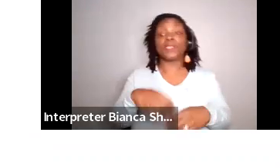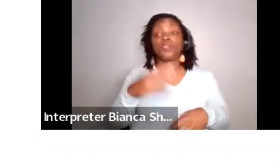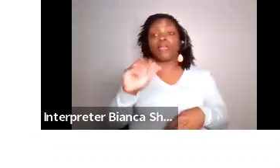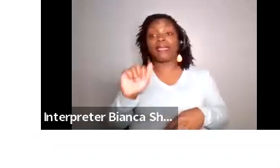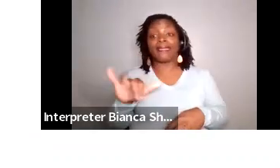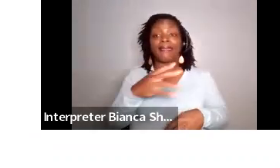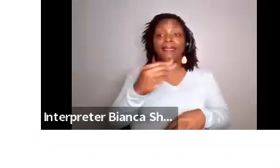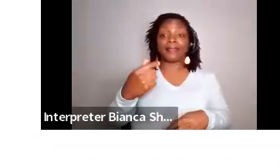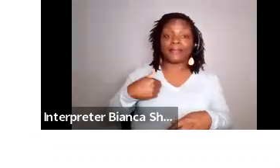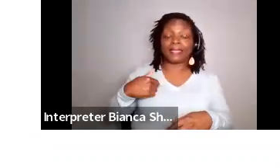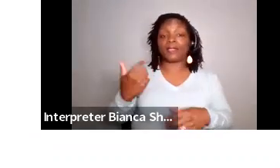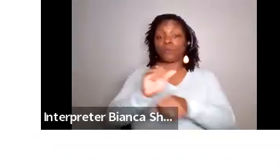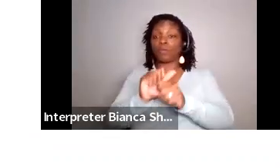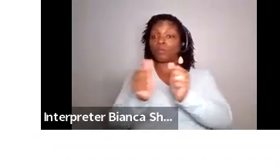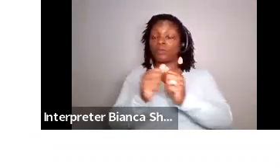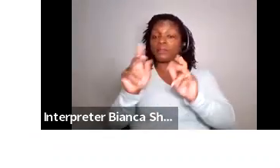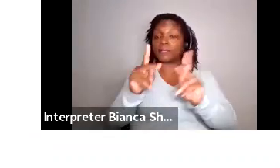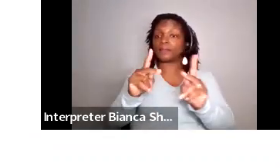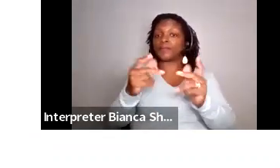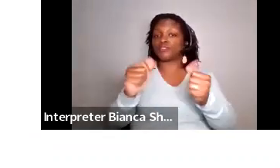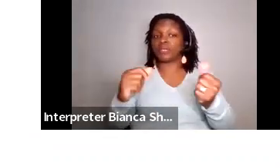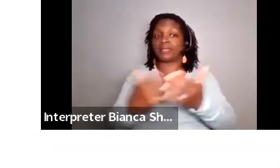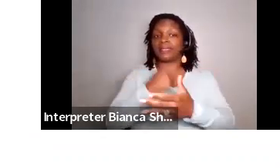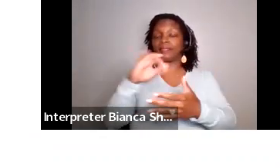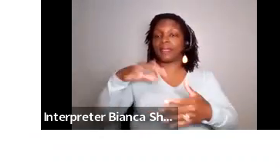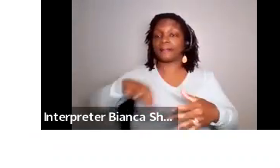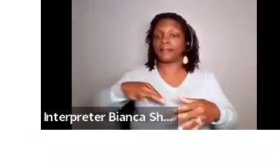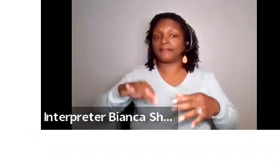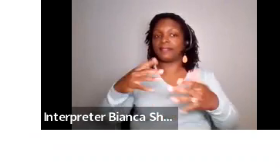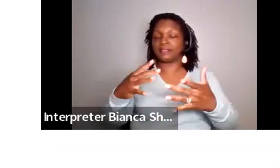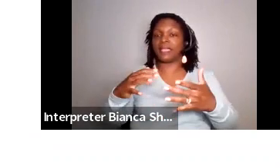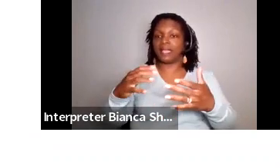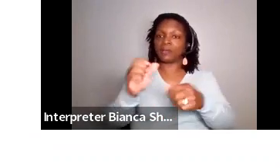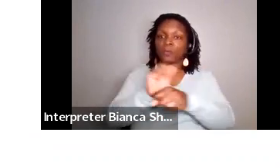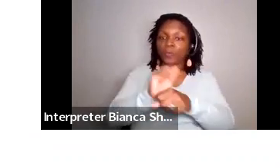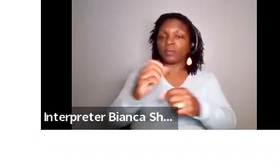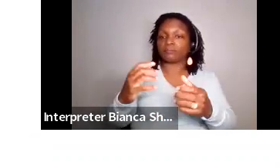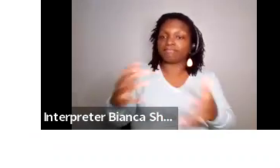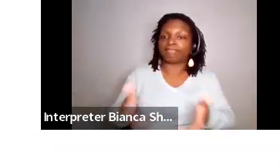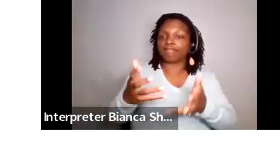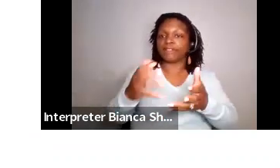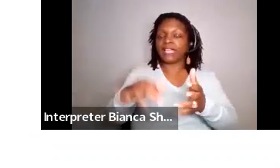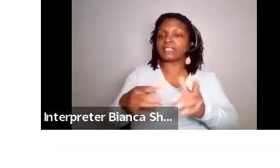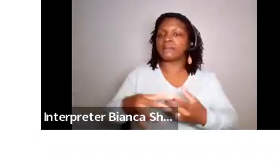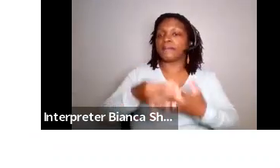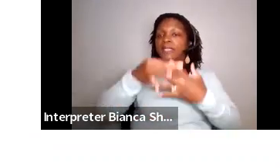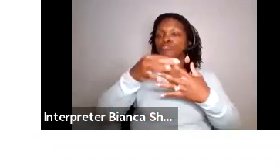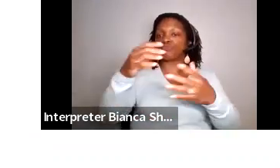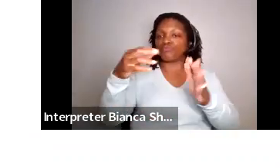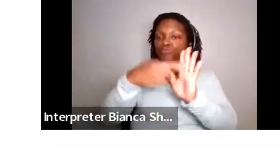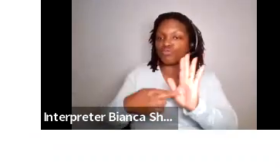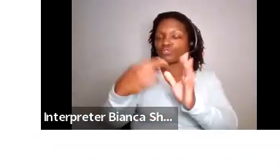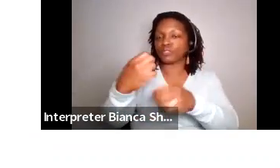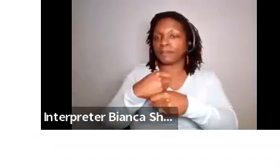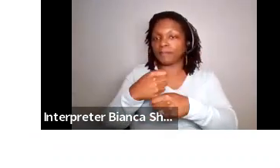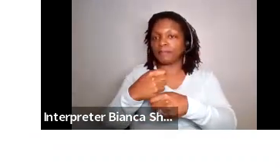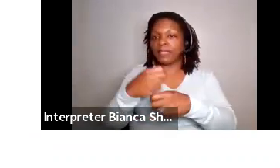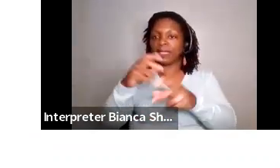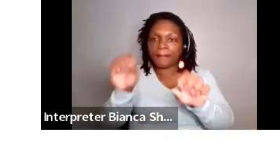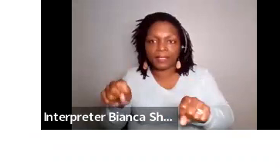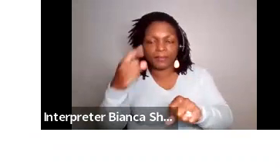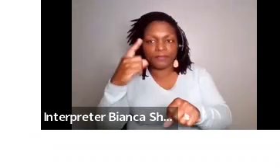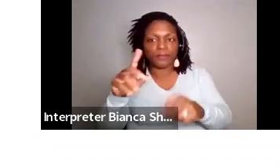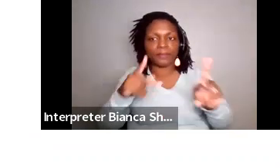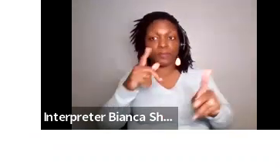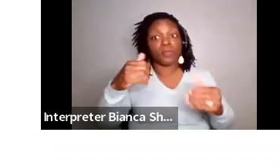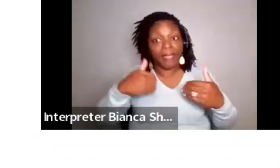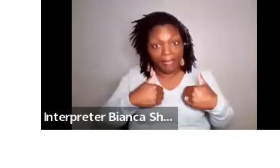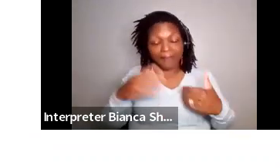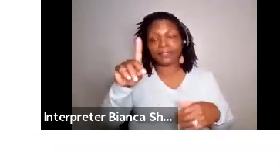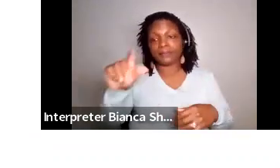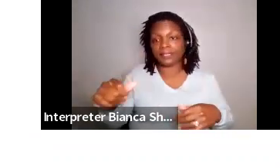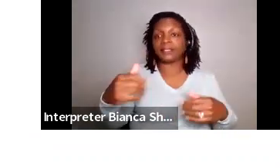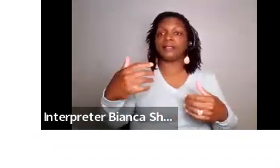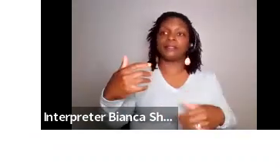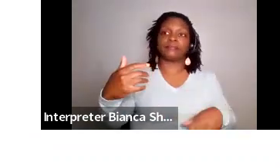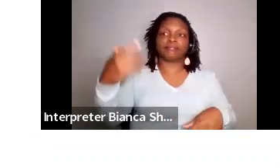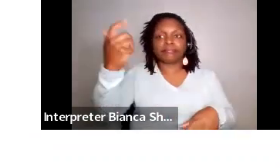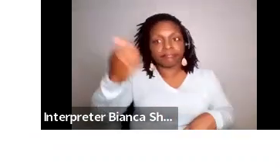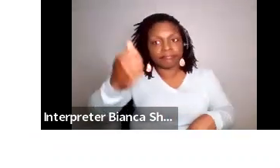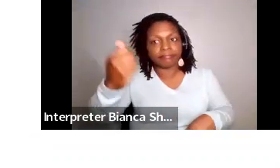In the process of doing our benefits planning. So so work incentives are special rules that make it possible for people with disabilities, receiving social security, or